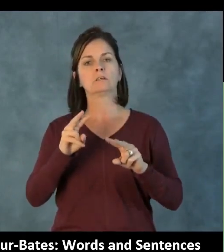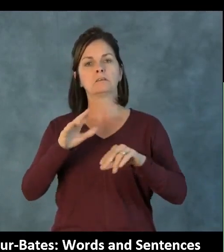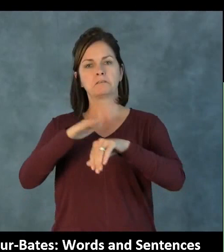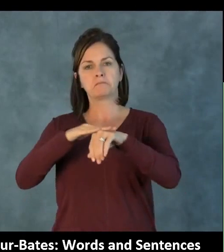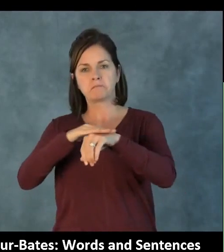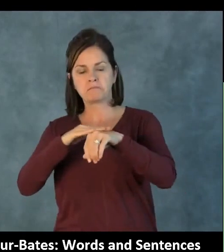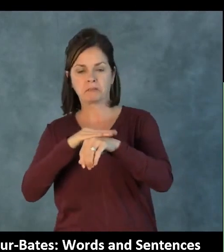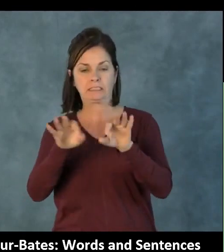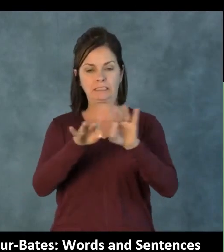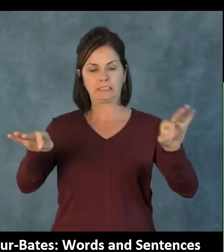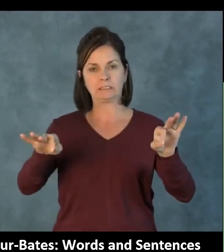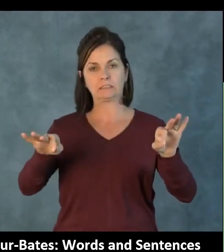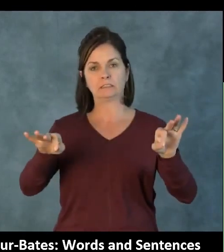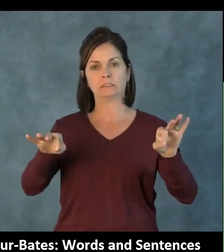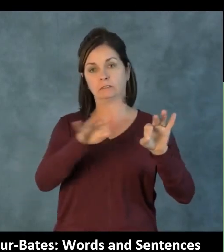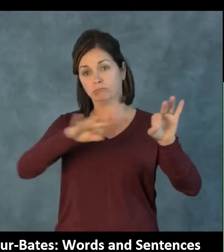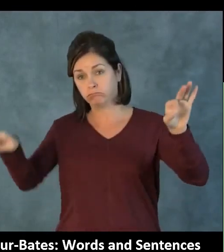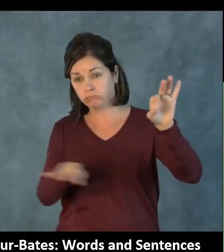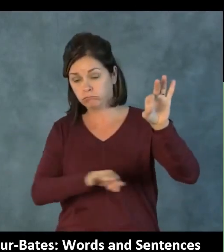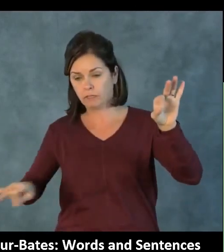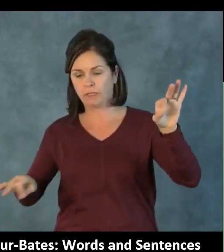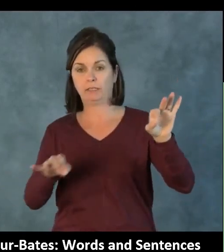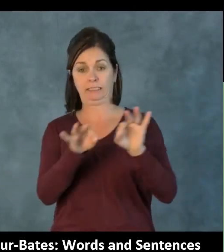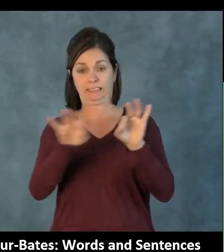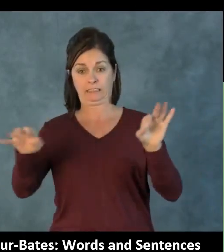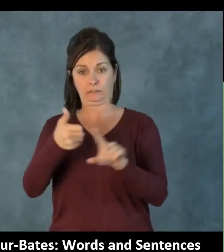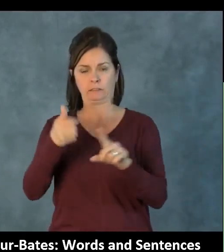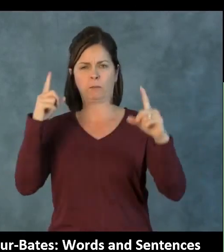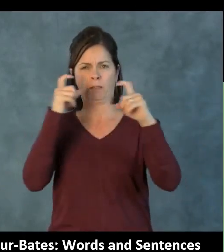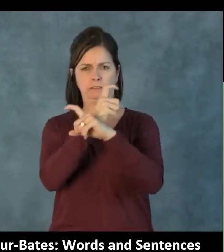and sentence complexity.